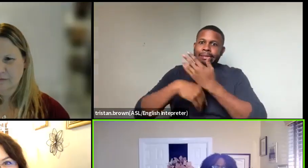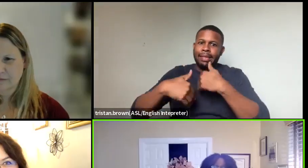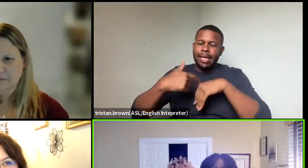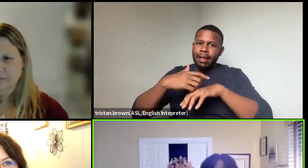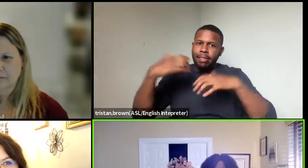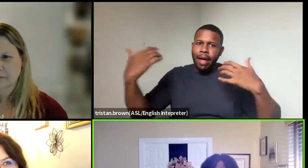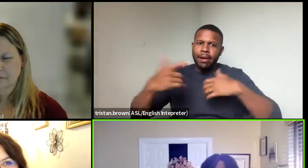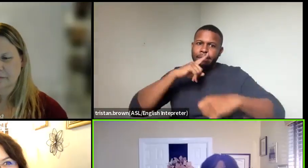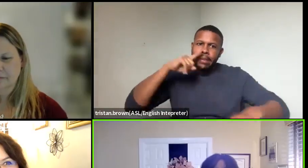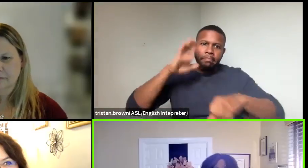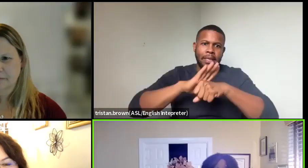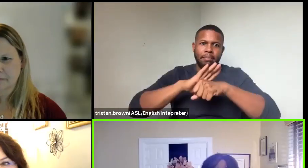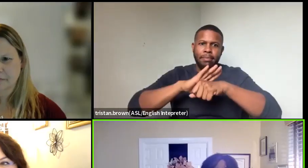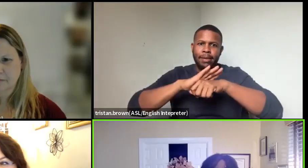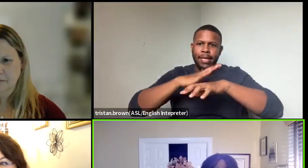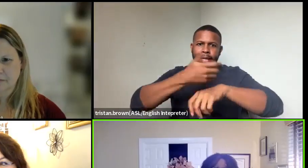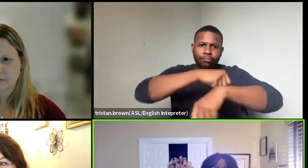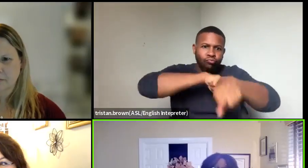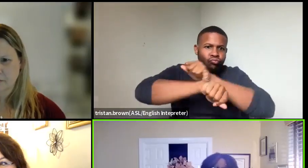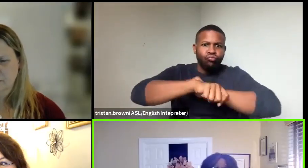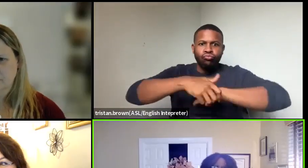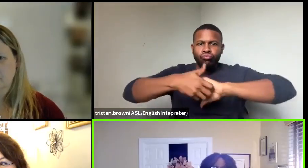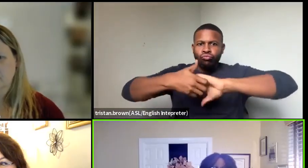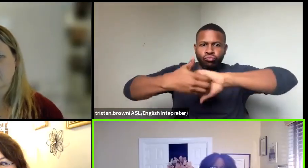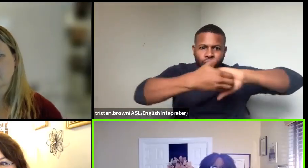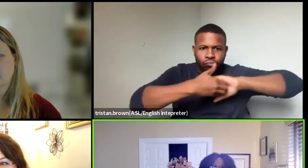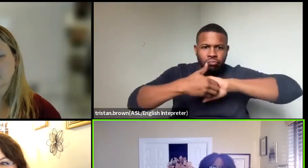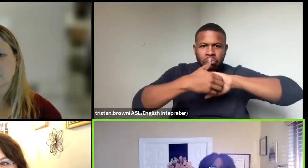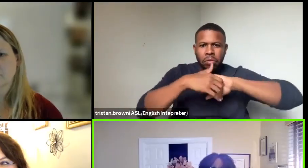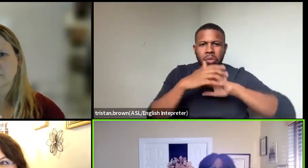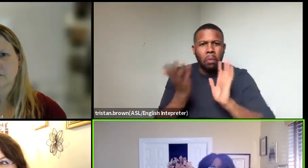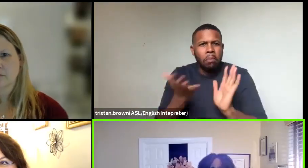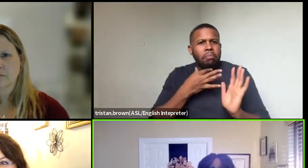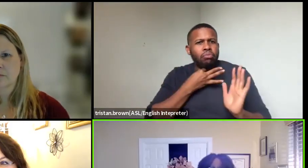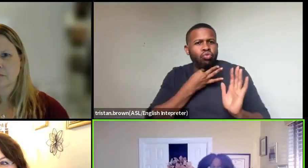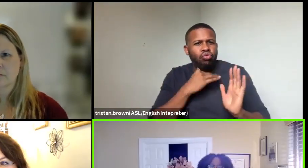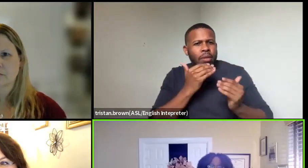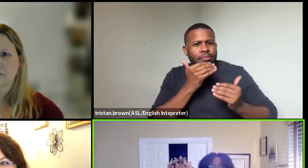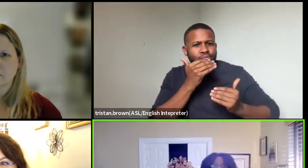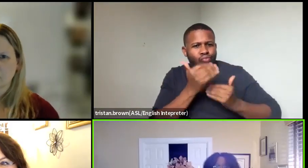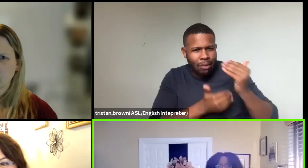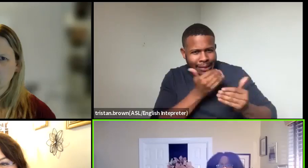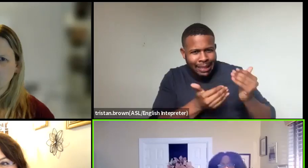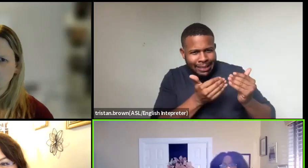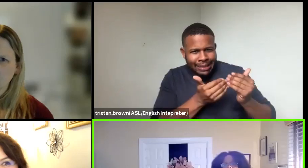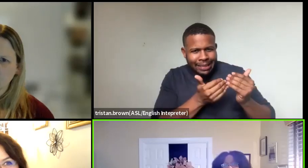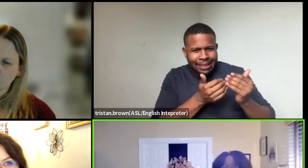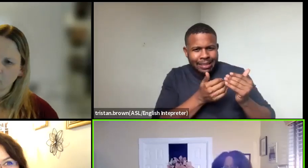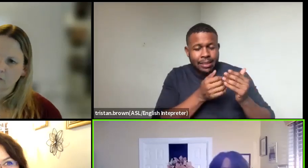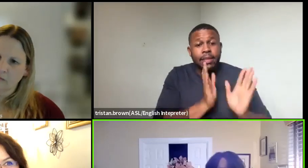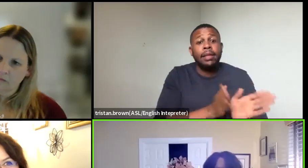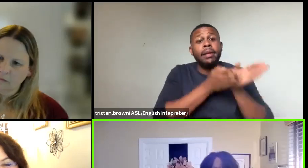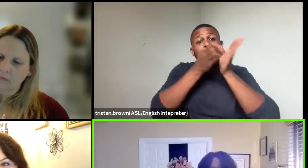I have a question that perhaps you Jennifer or Teri our Executive Director can answer.